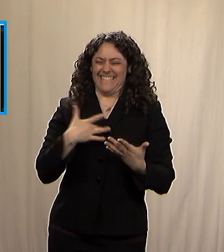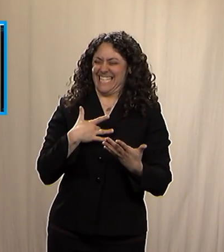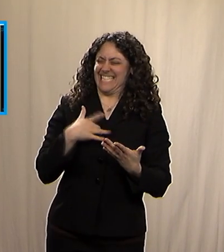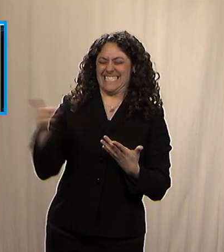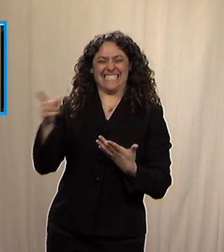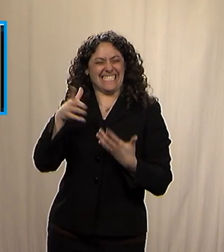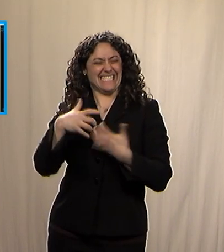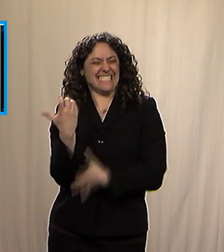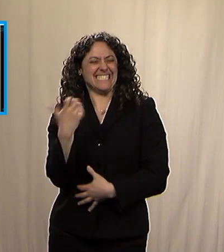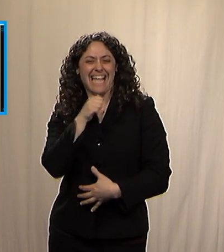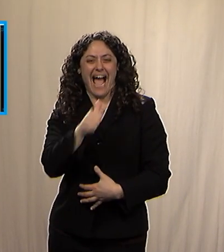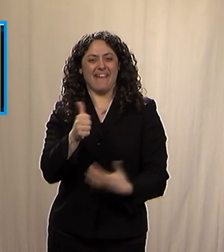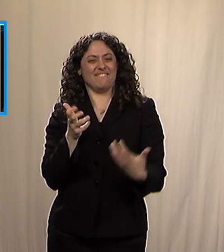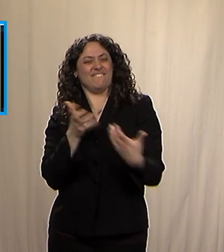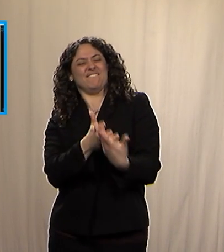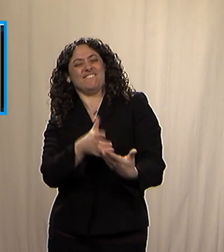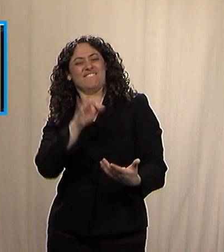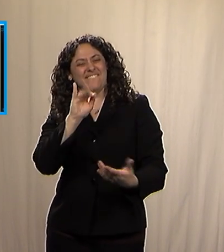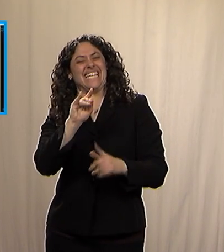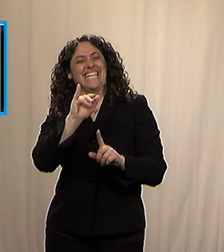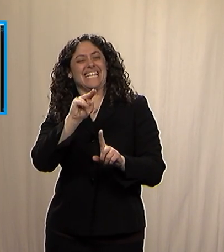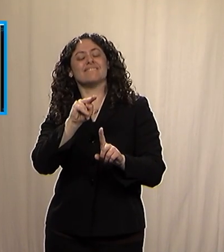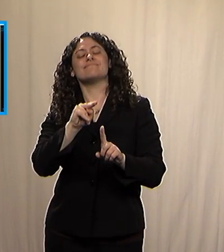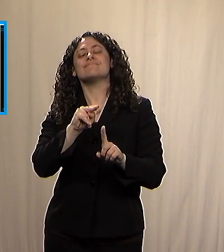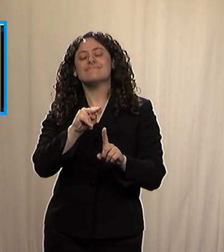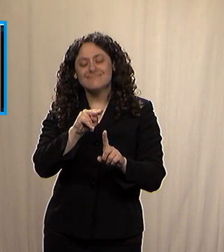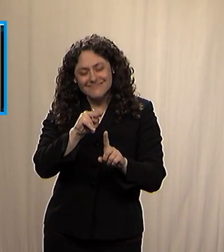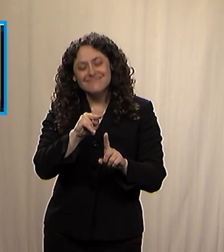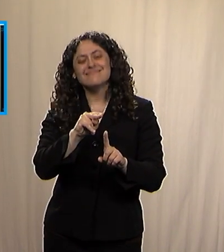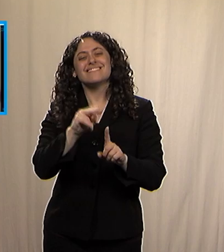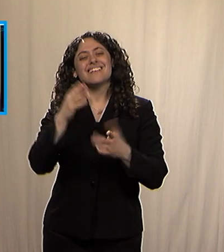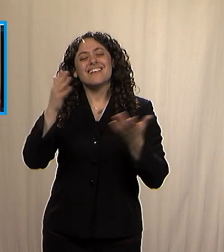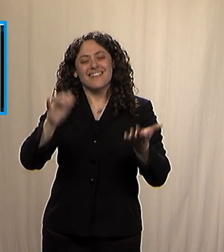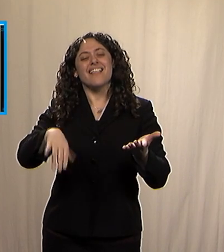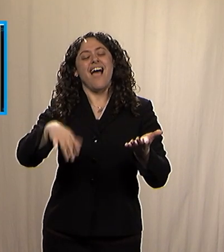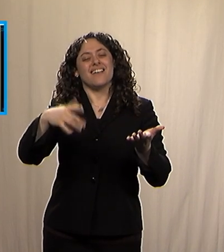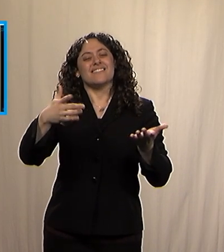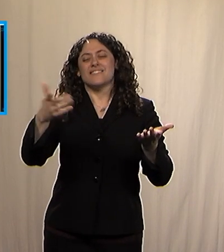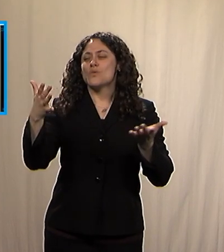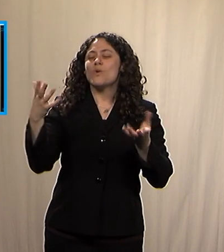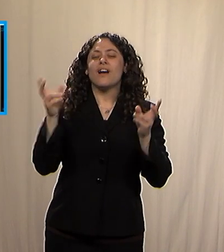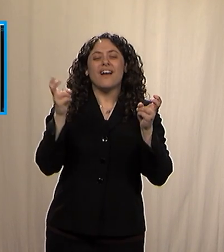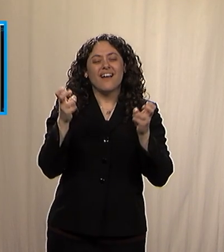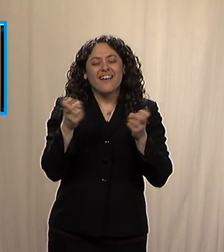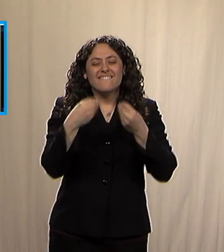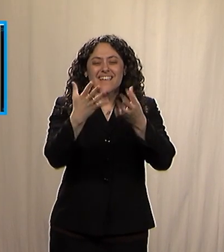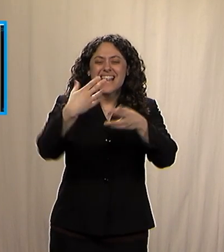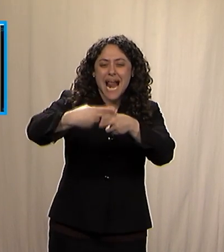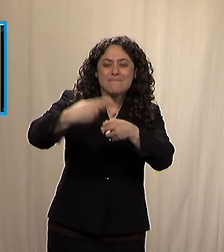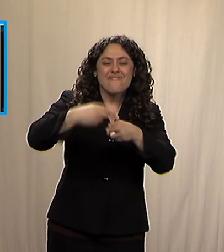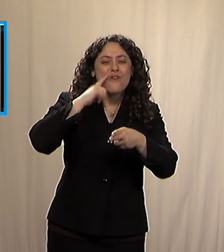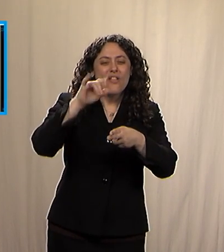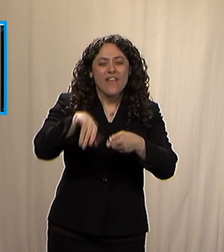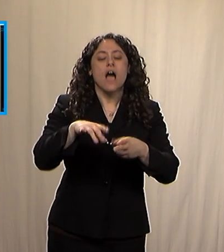And again, I think it's giving vocabulary to, not totally to, but the concept of attitude for deaf people.